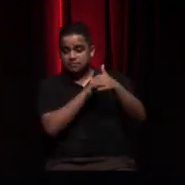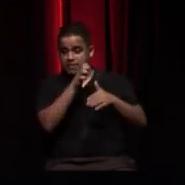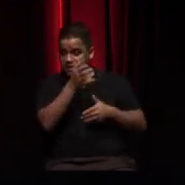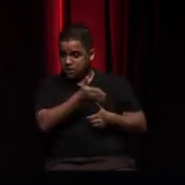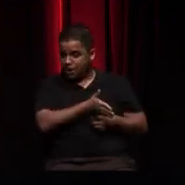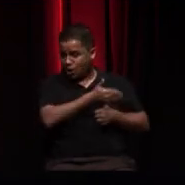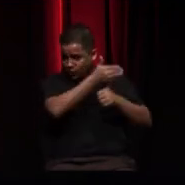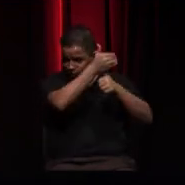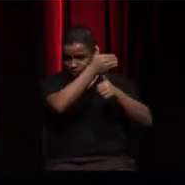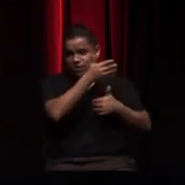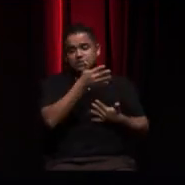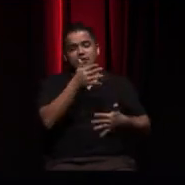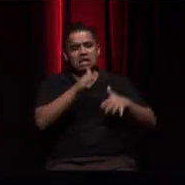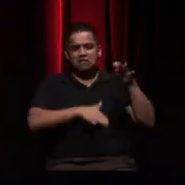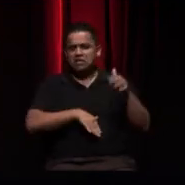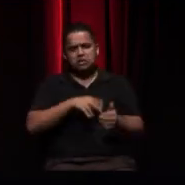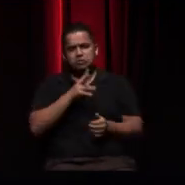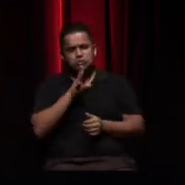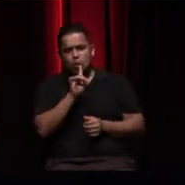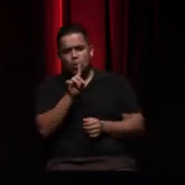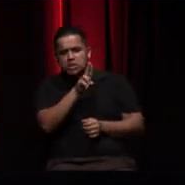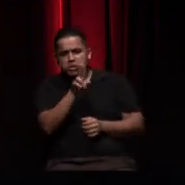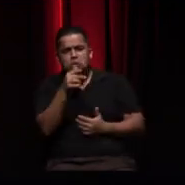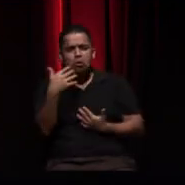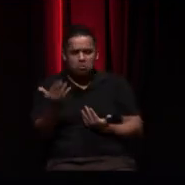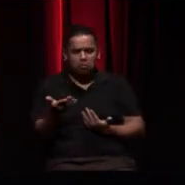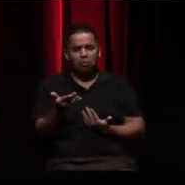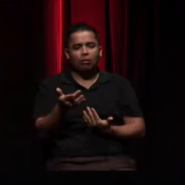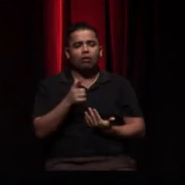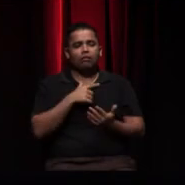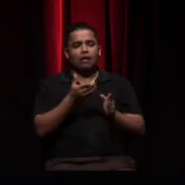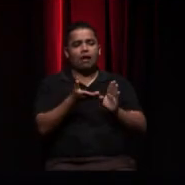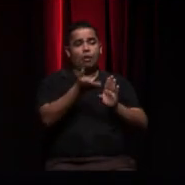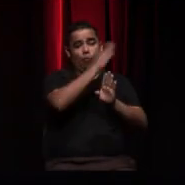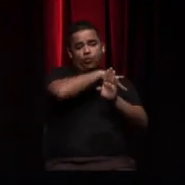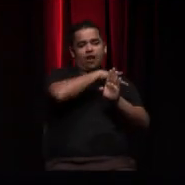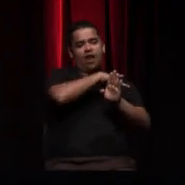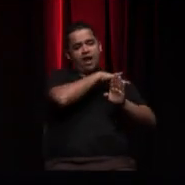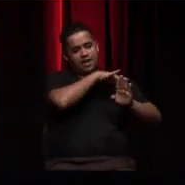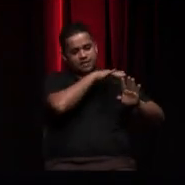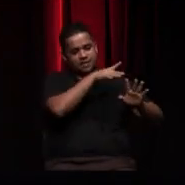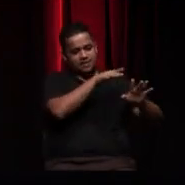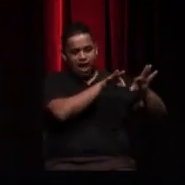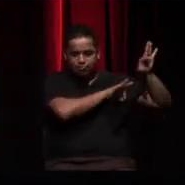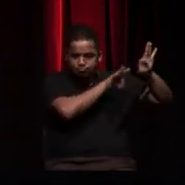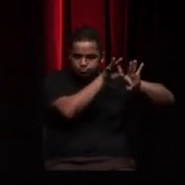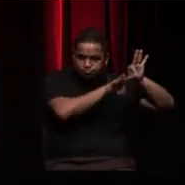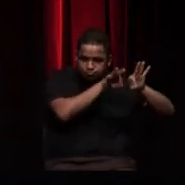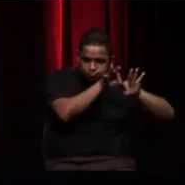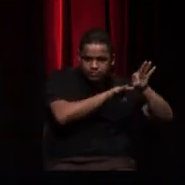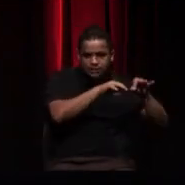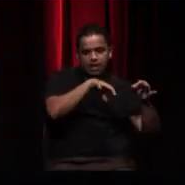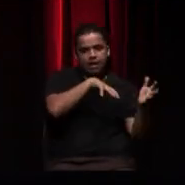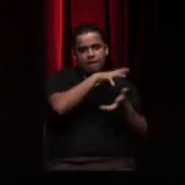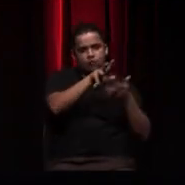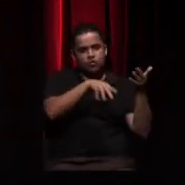that often we never heard of, are behind all this reformulation and digital revolution,